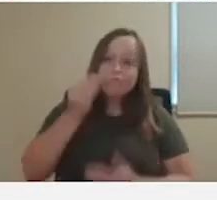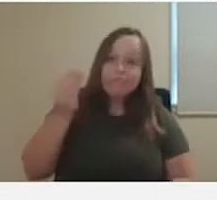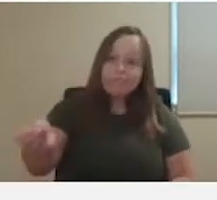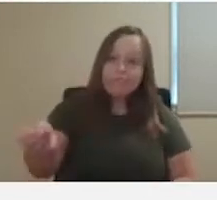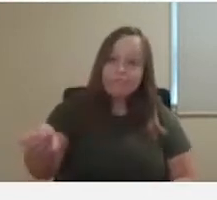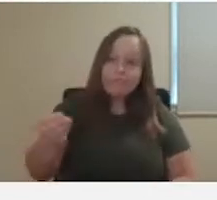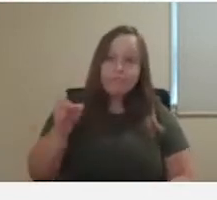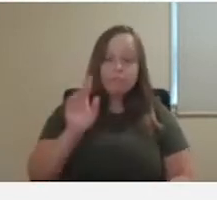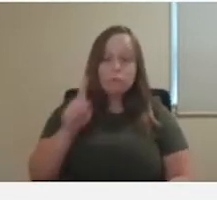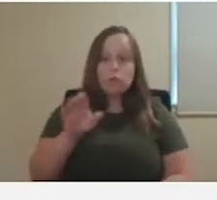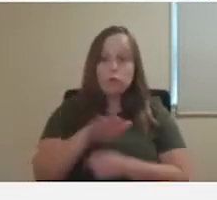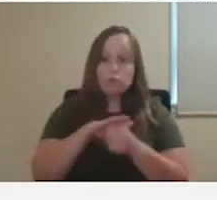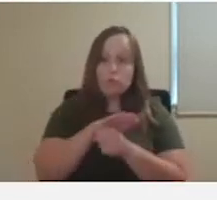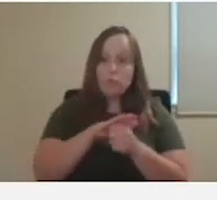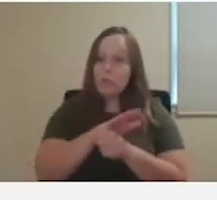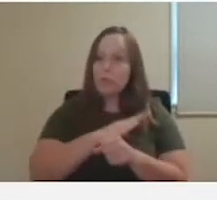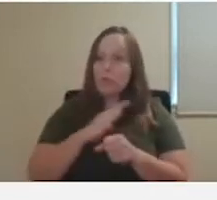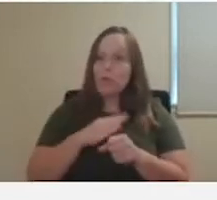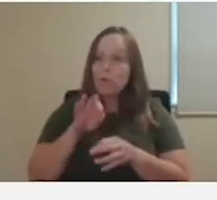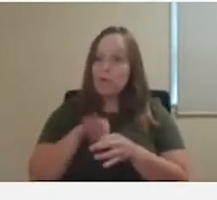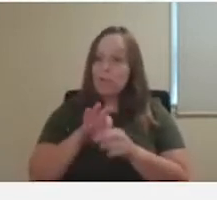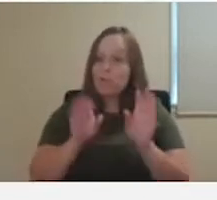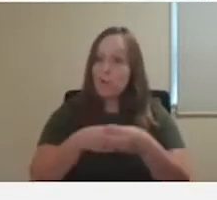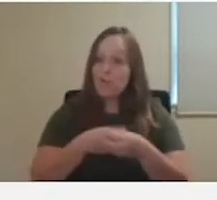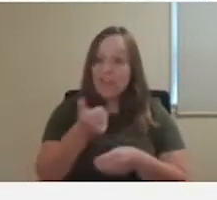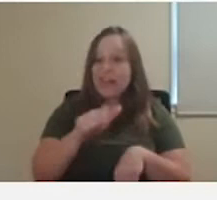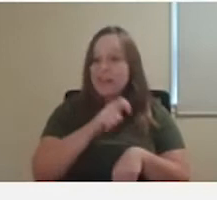to your County Board of Elections Office any time